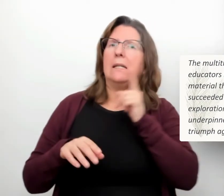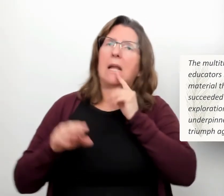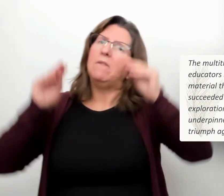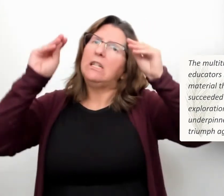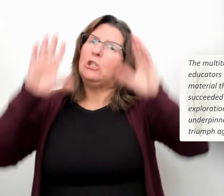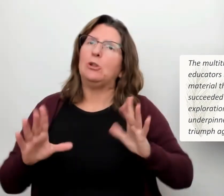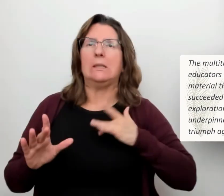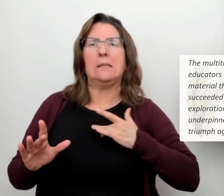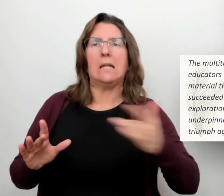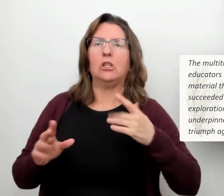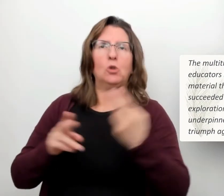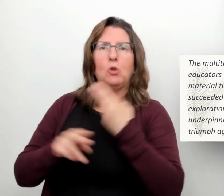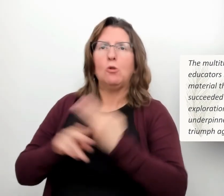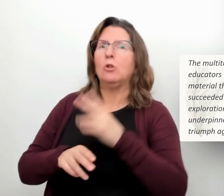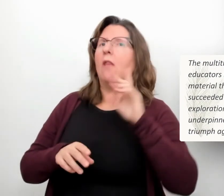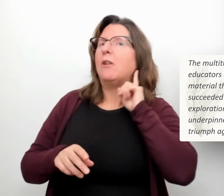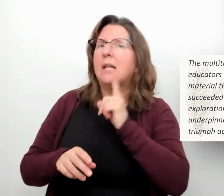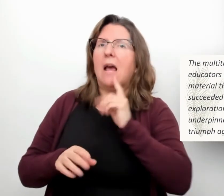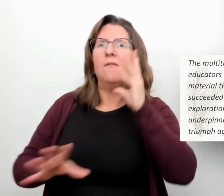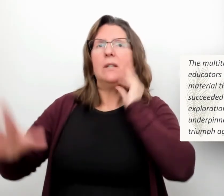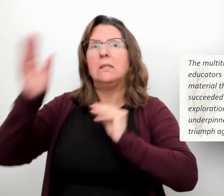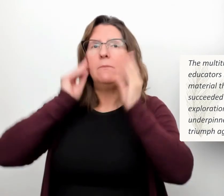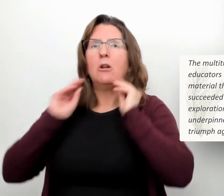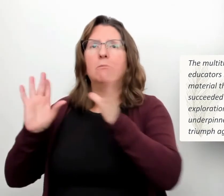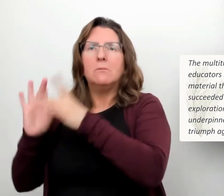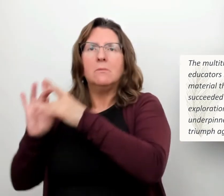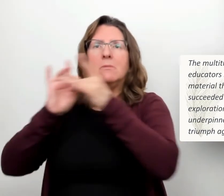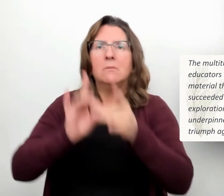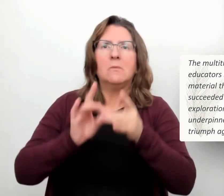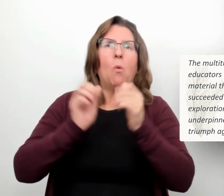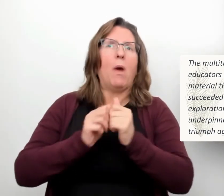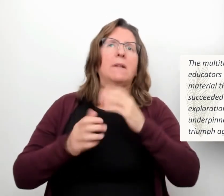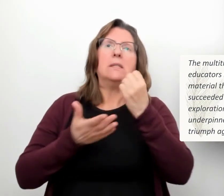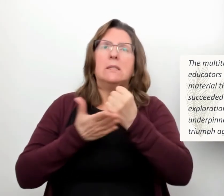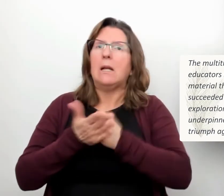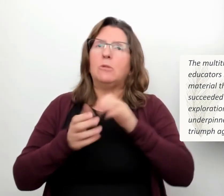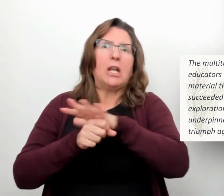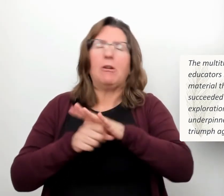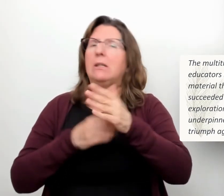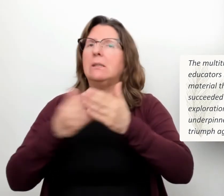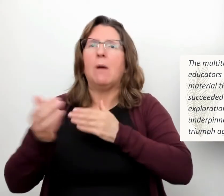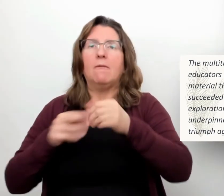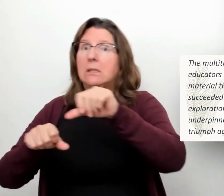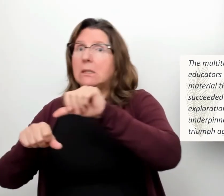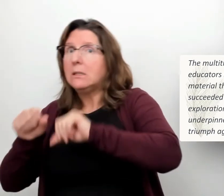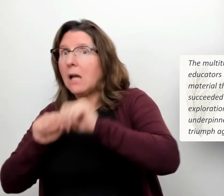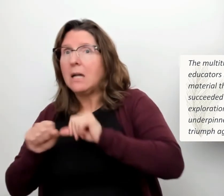Deaf educators have multiple ways to integrate real life experiences into the material they are teaching,